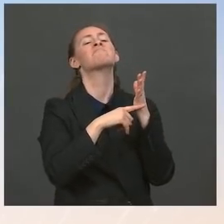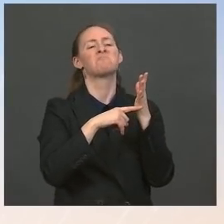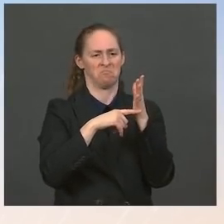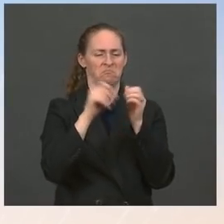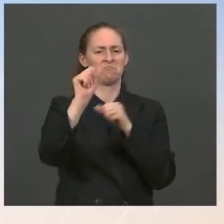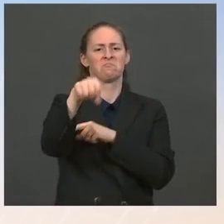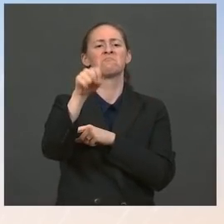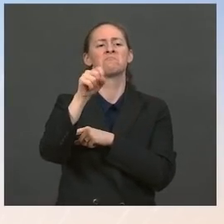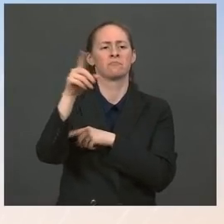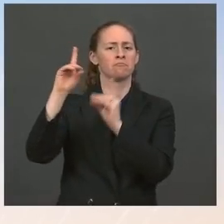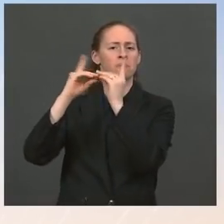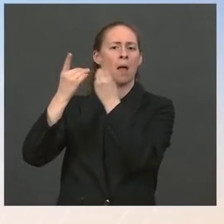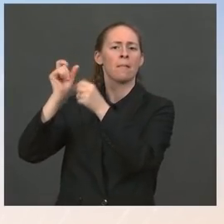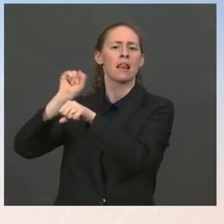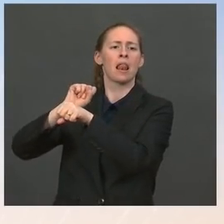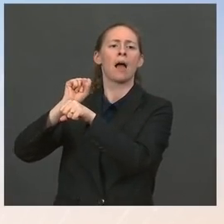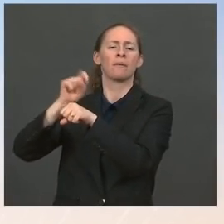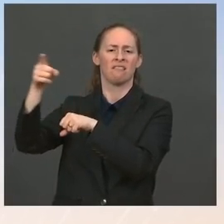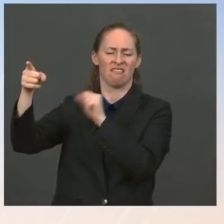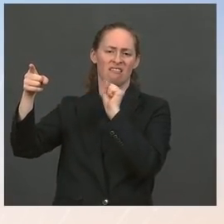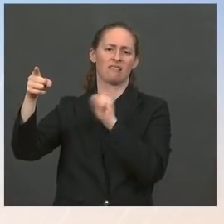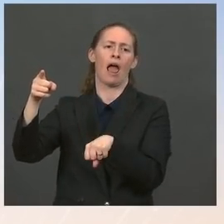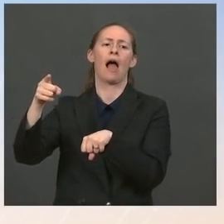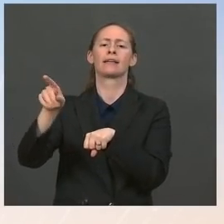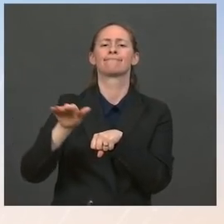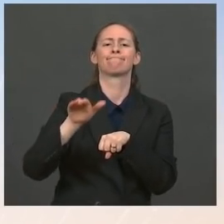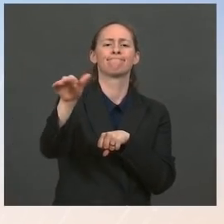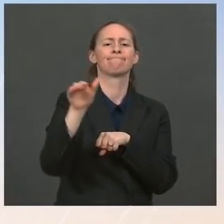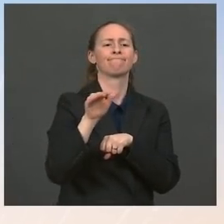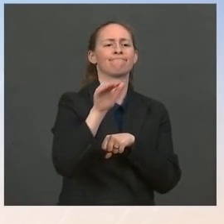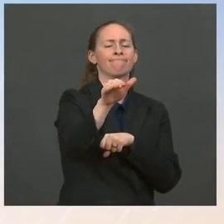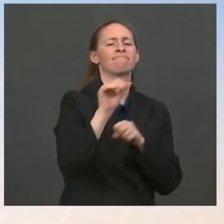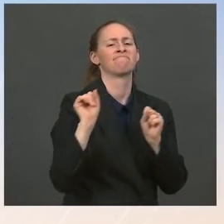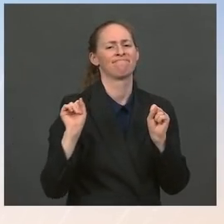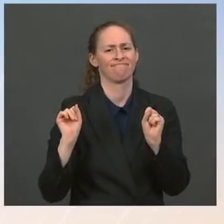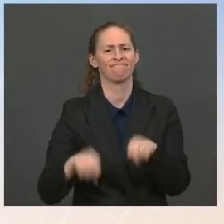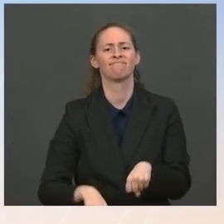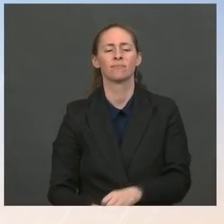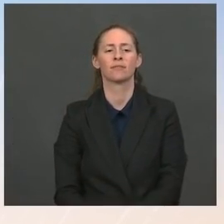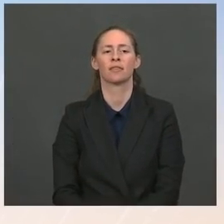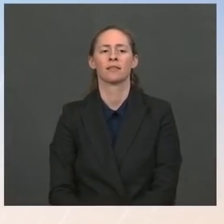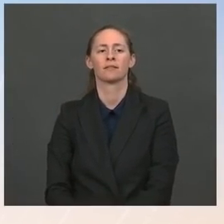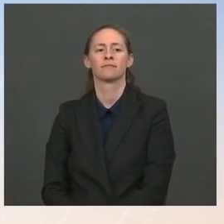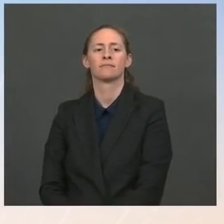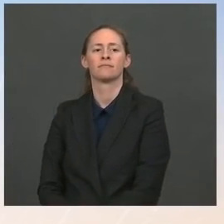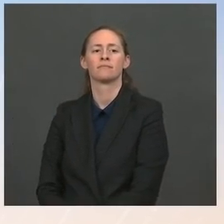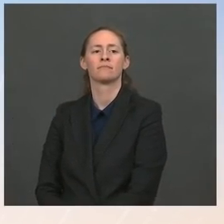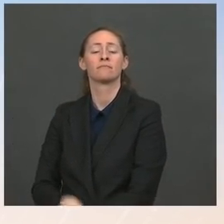We are very confident about it -- confident about it. And just to -- just to say this is about keeping people safe in the workplace,